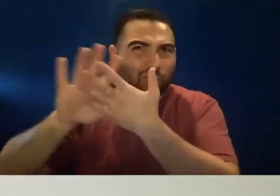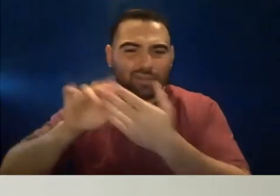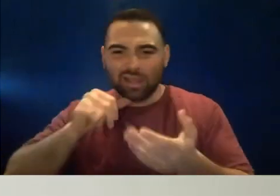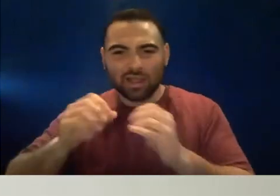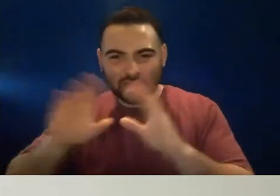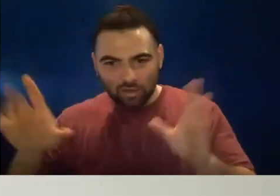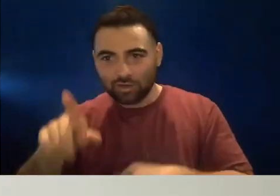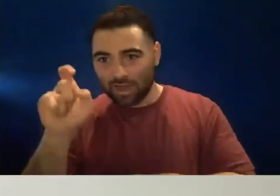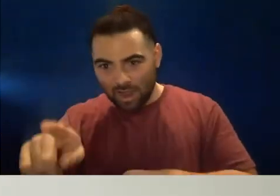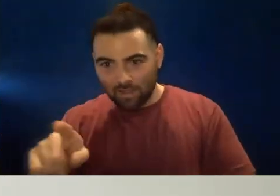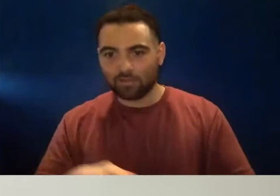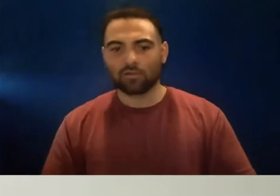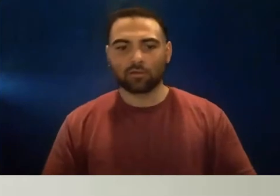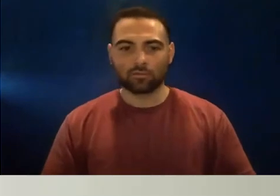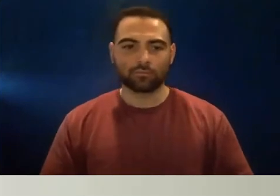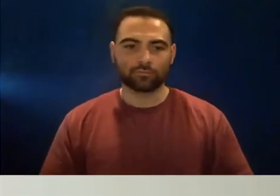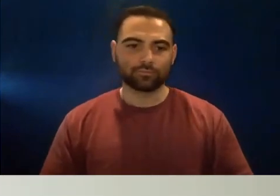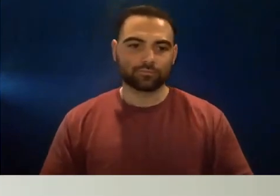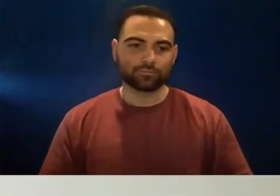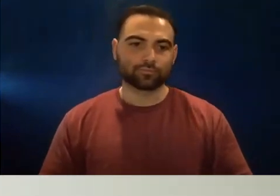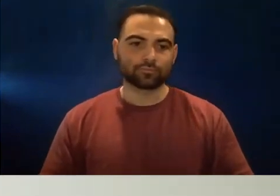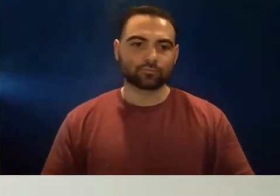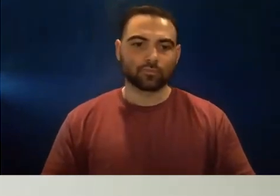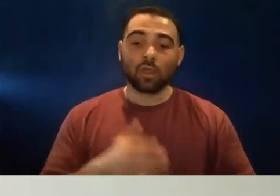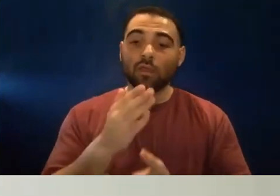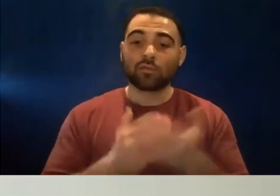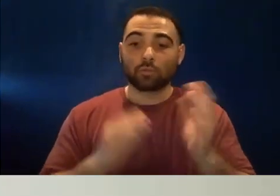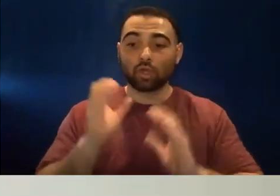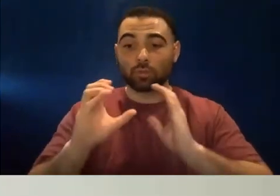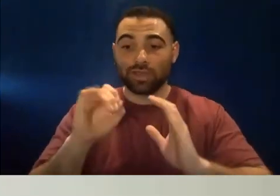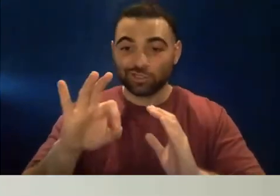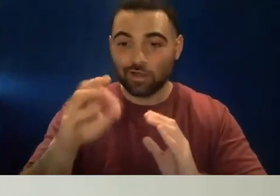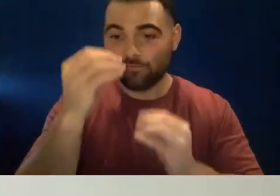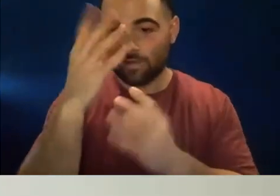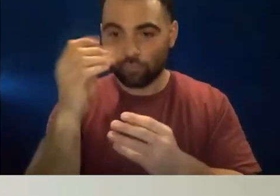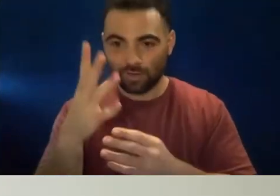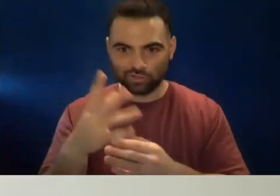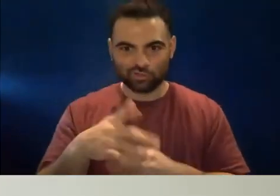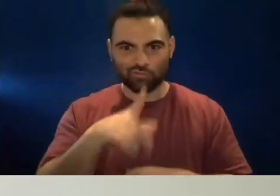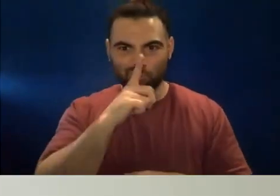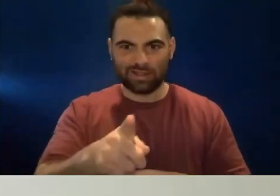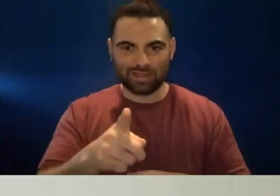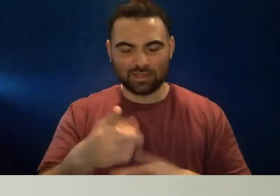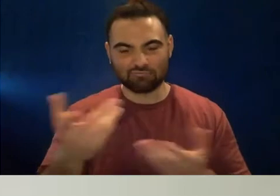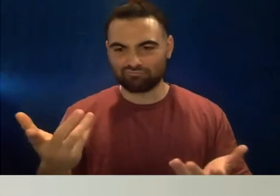I think some of the communication of information is sorely lacking. Even if you have no disabilities,